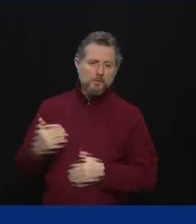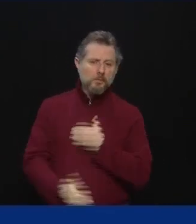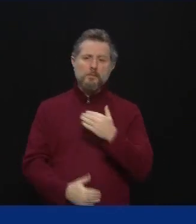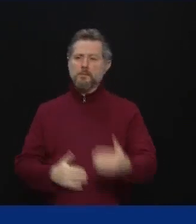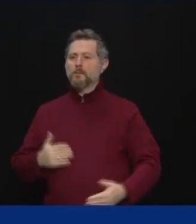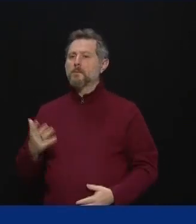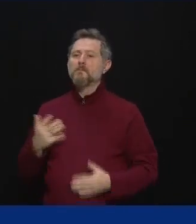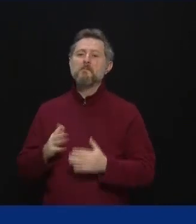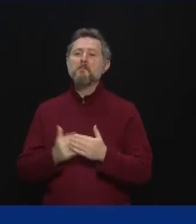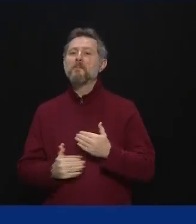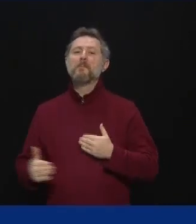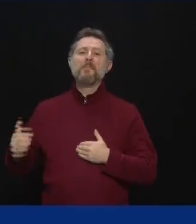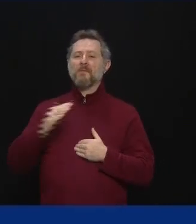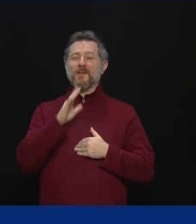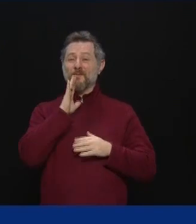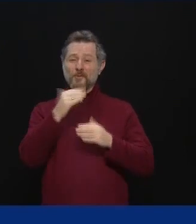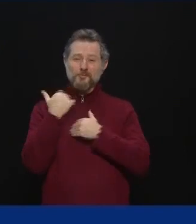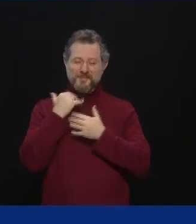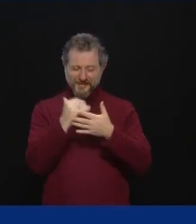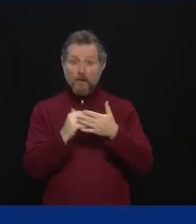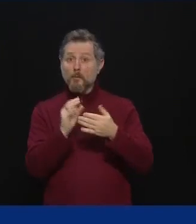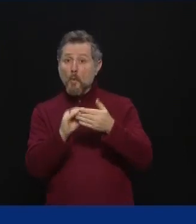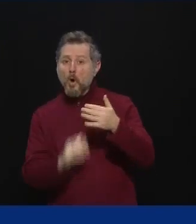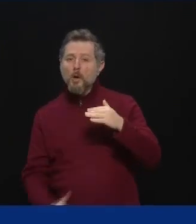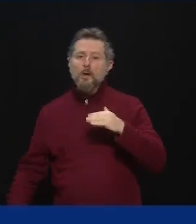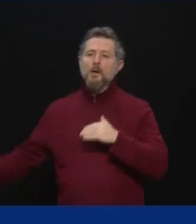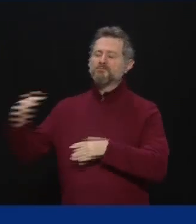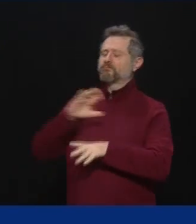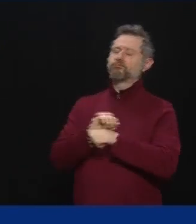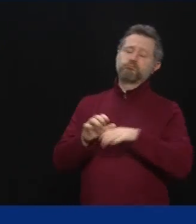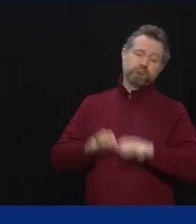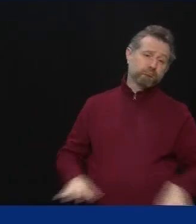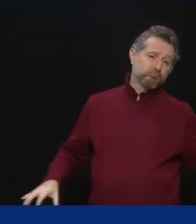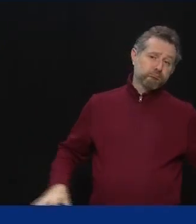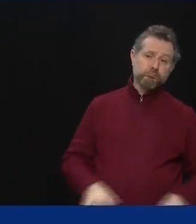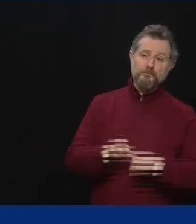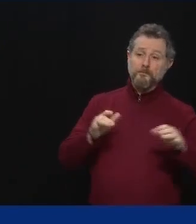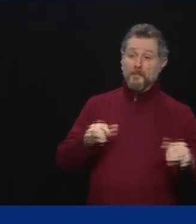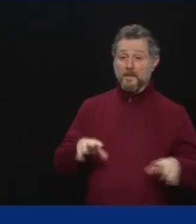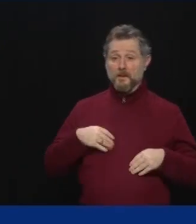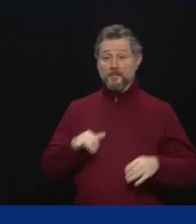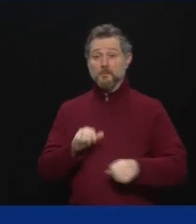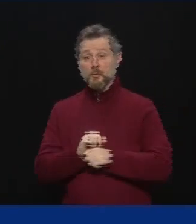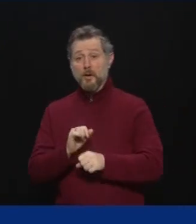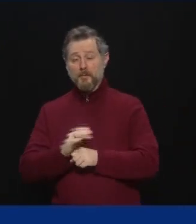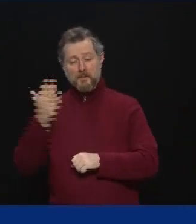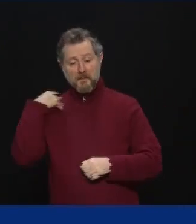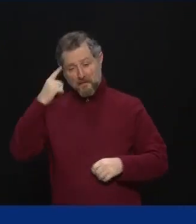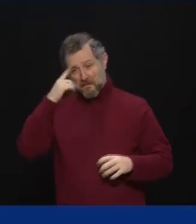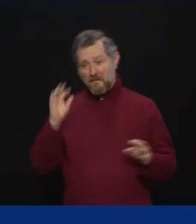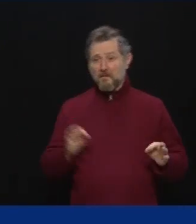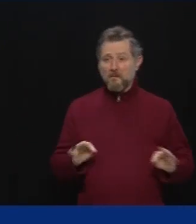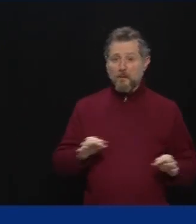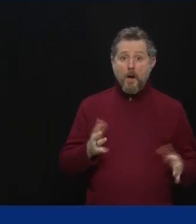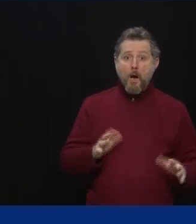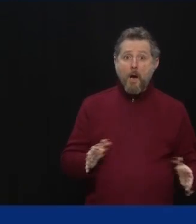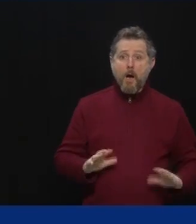BEGINNING WHO STILL TO THIS IT DAY ARE BEING CALLED TO DO THE EXTRAORDINARY, WAY BEYOND WHAT THEY EVER THOUGHT THEY WOULD